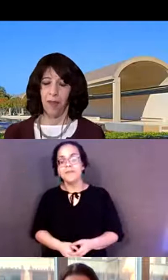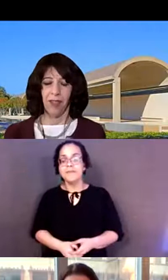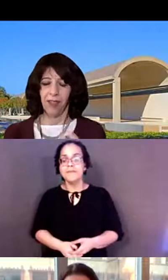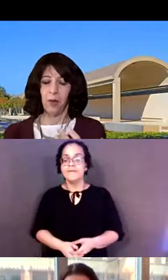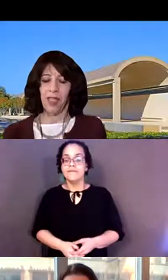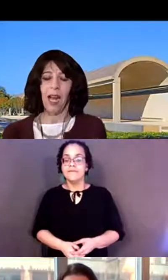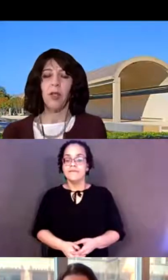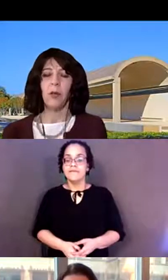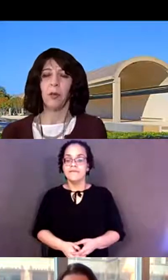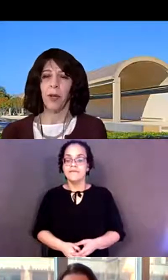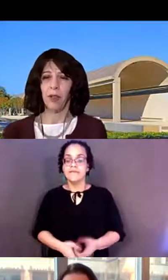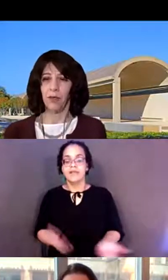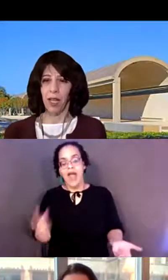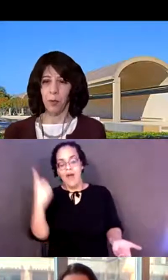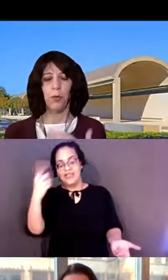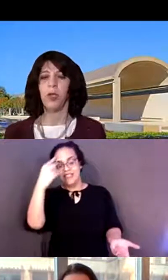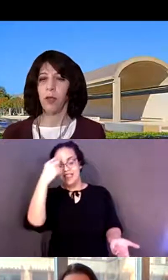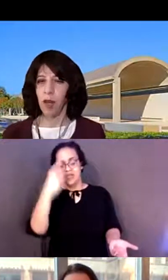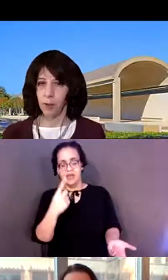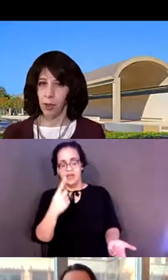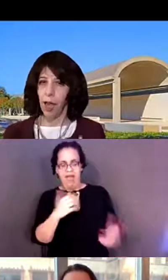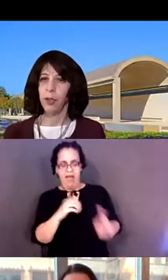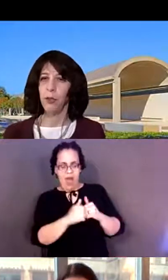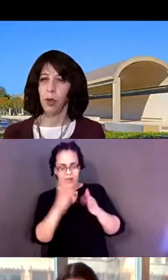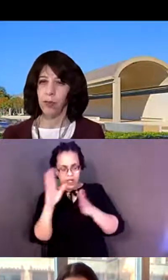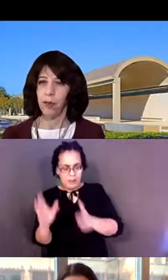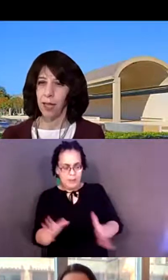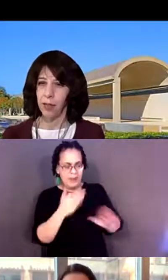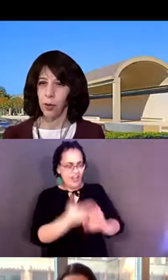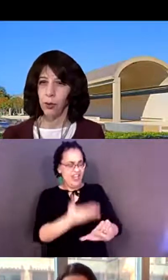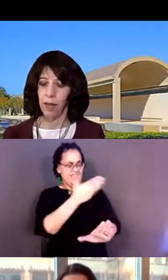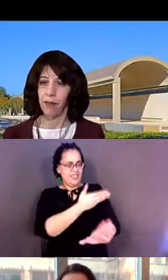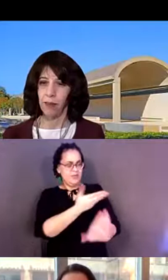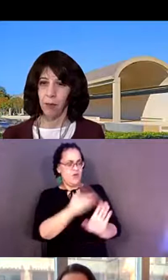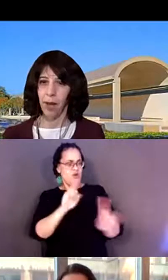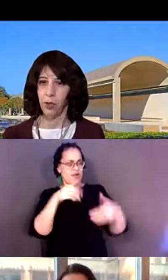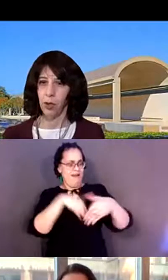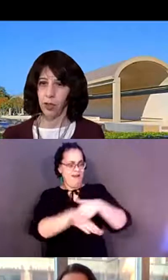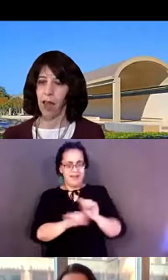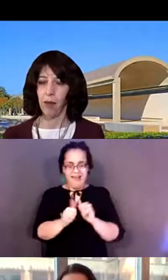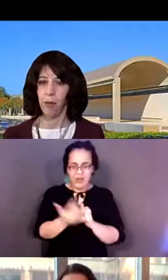because I always think how can we prepare in advance before you go to the hospital? How do you know what to say so